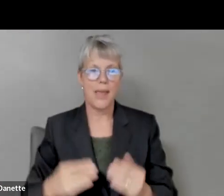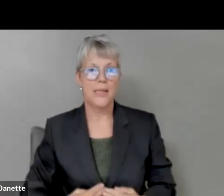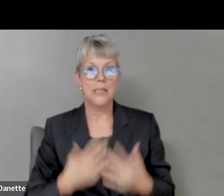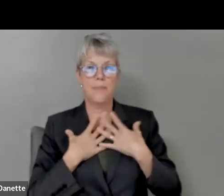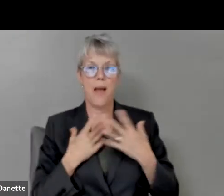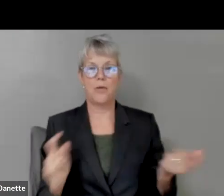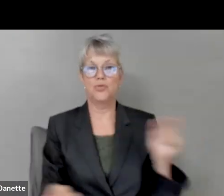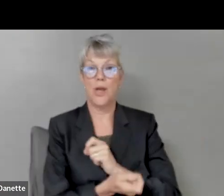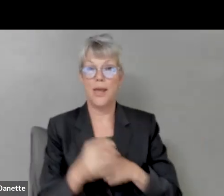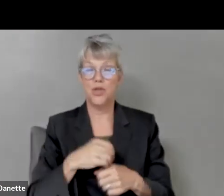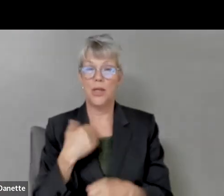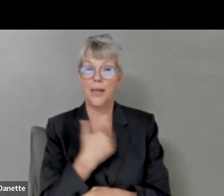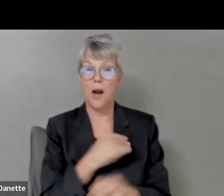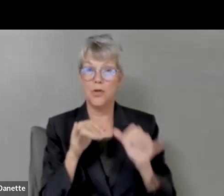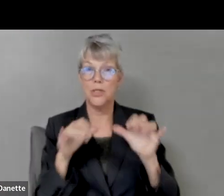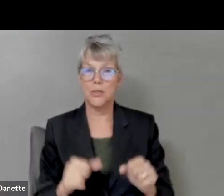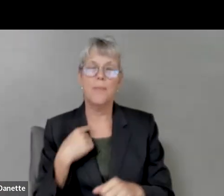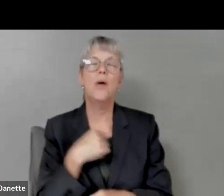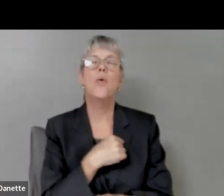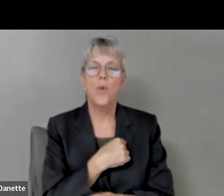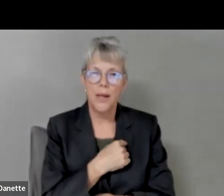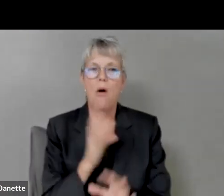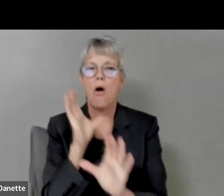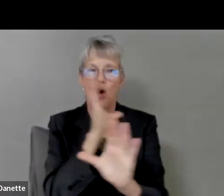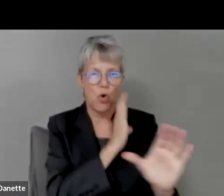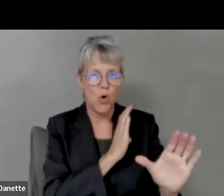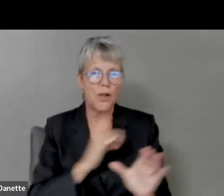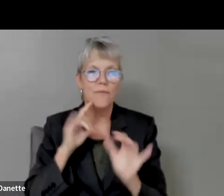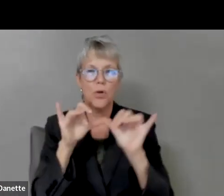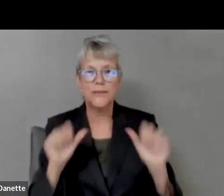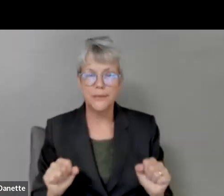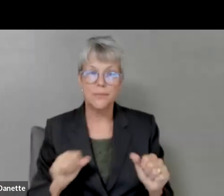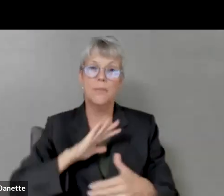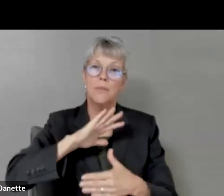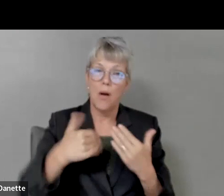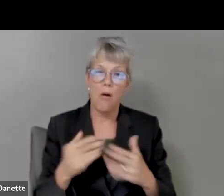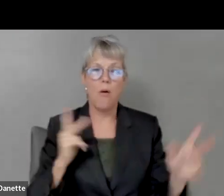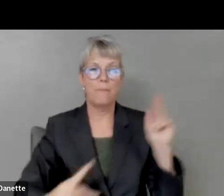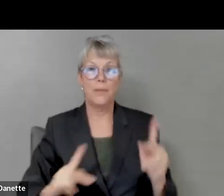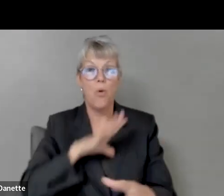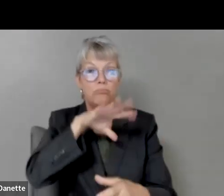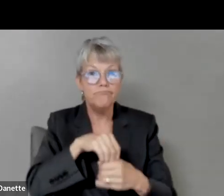Kelly Crosbie (she/her): So we are looking for a system where everyone engages everyone contributes, Kelly Crosbie (she/her): and we act